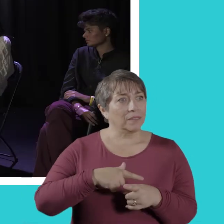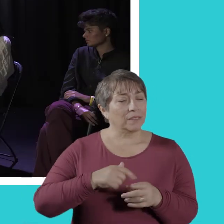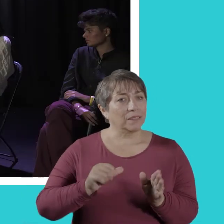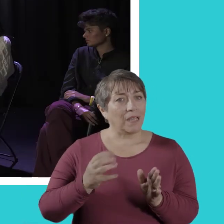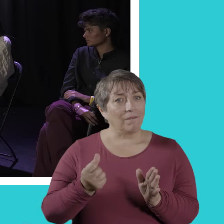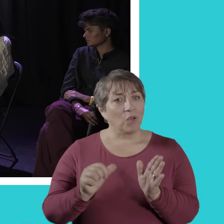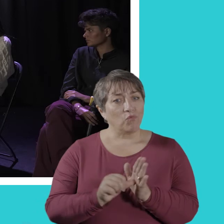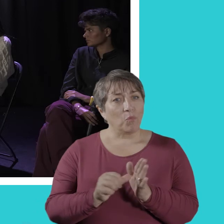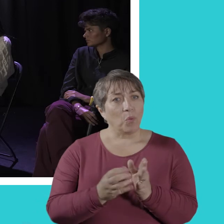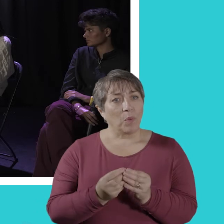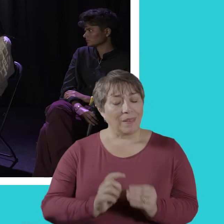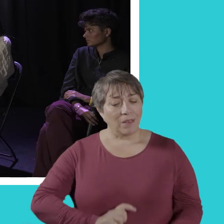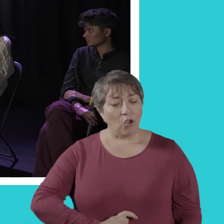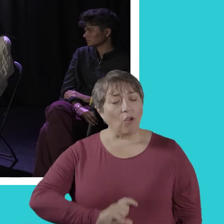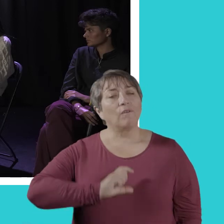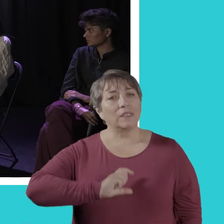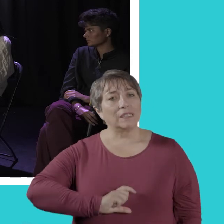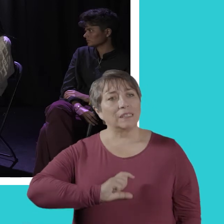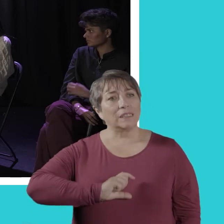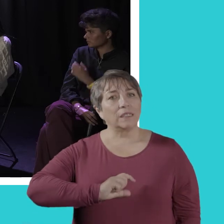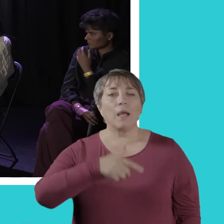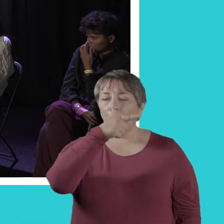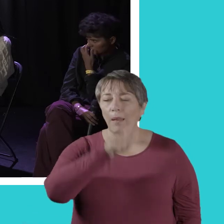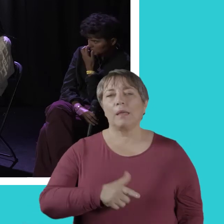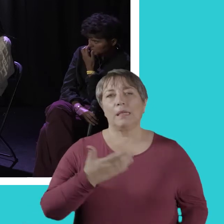I had a lot of confidence issues but I'm lucky enough that I now have confidence. But I want to